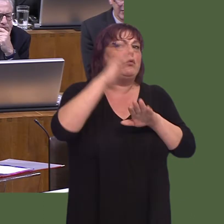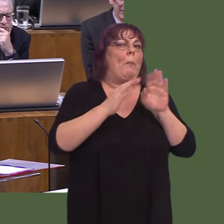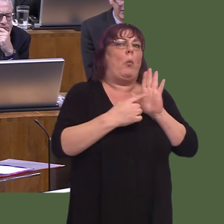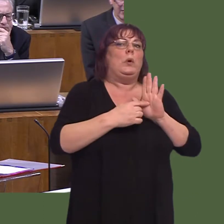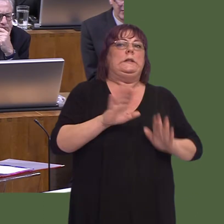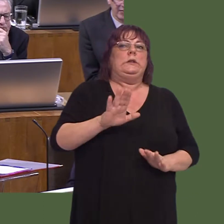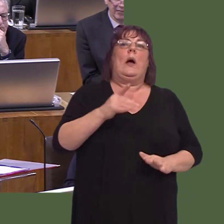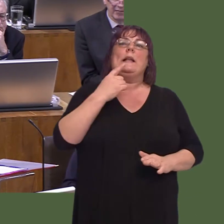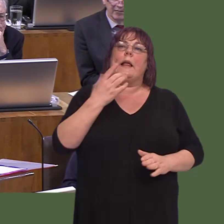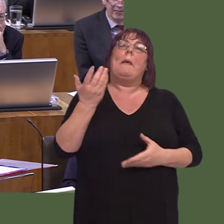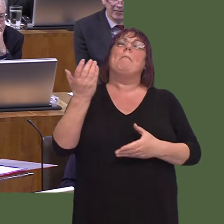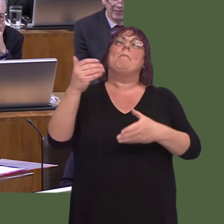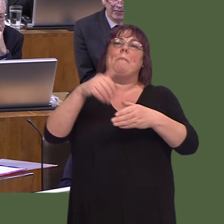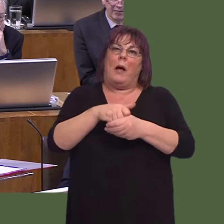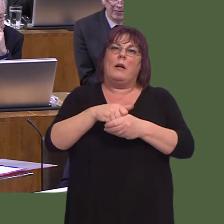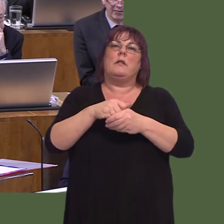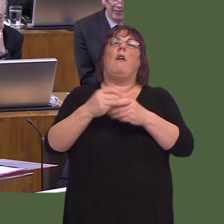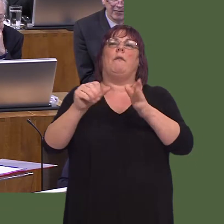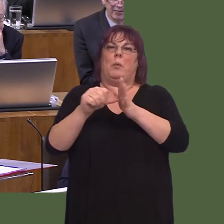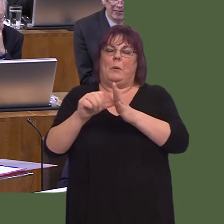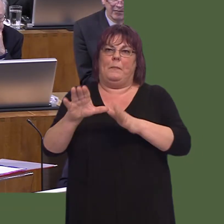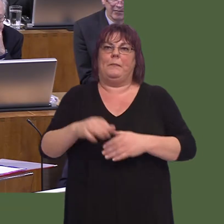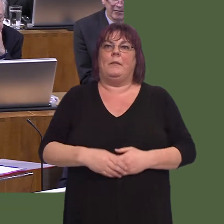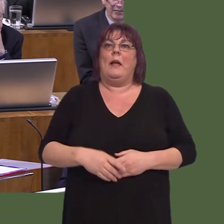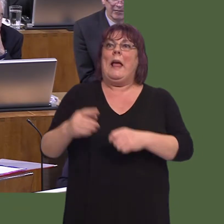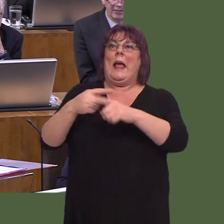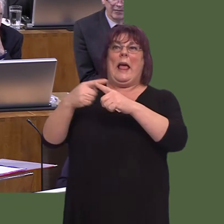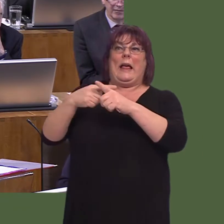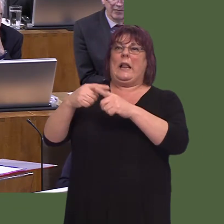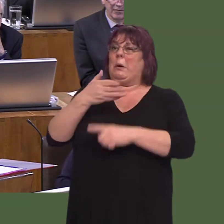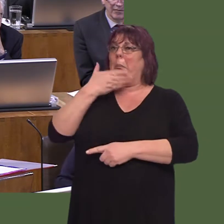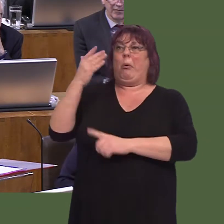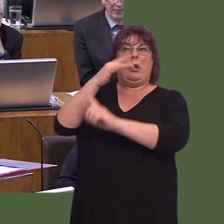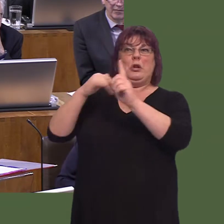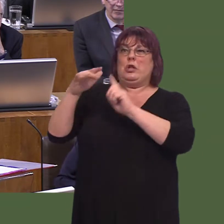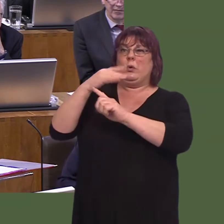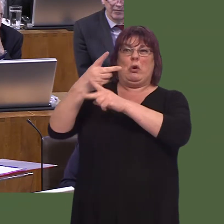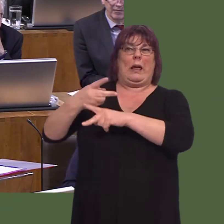If you look, for example, in England, where spending on social care has been hammered, England is now reaping what it has sown.